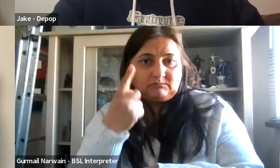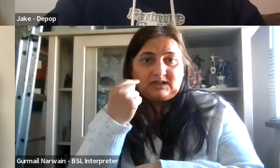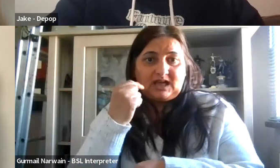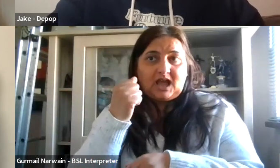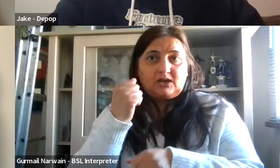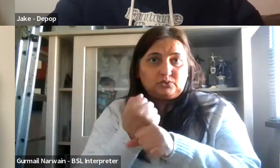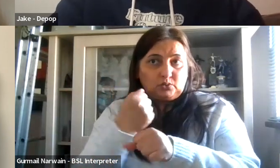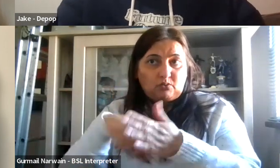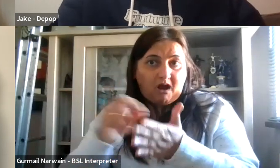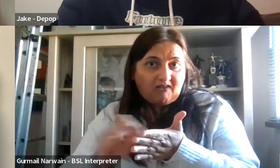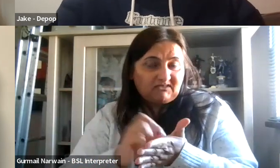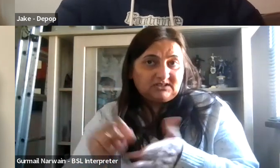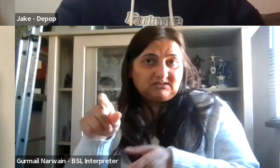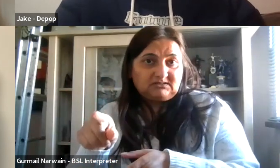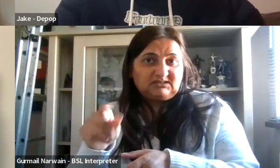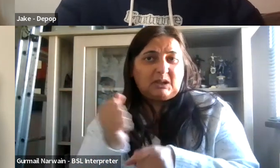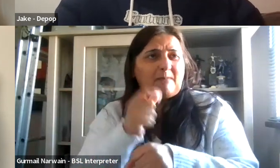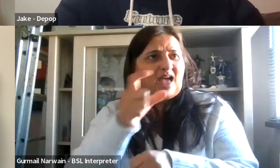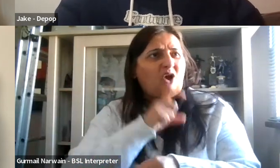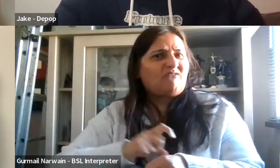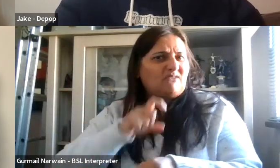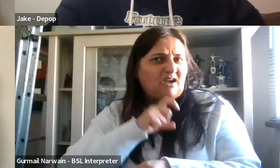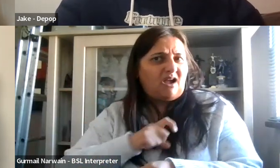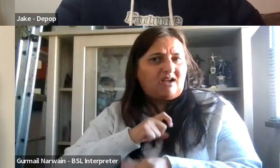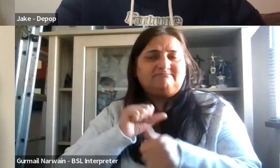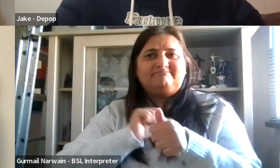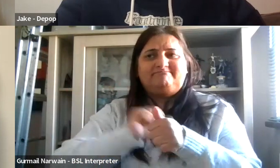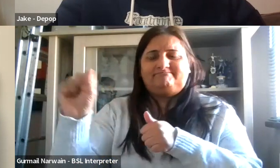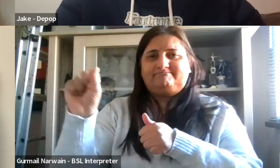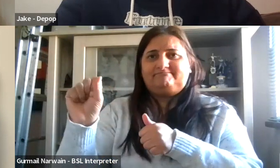to make them comfortable, and to get them like the best out of out of people?